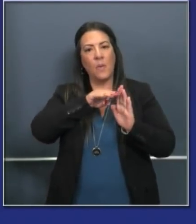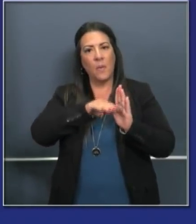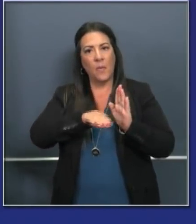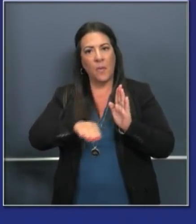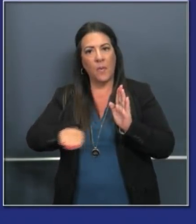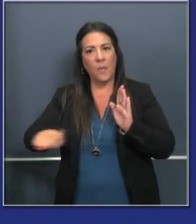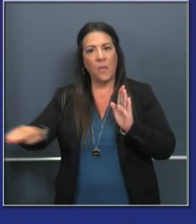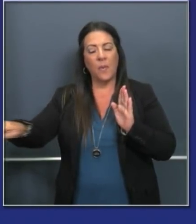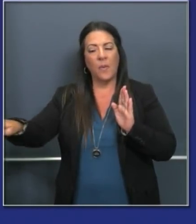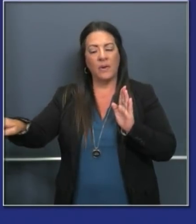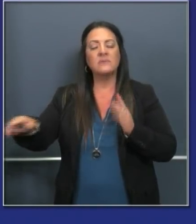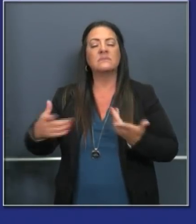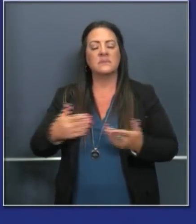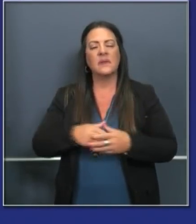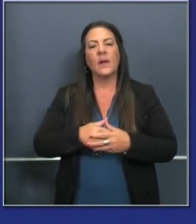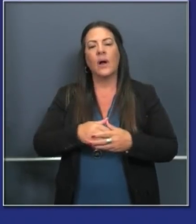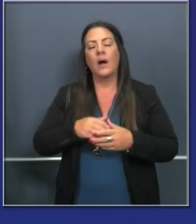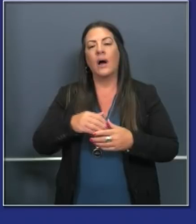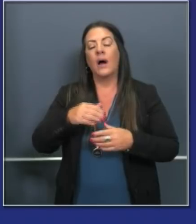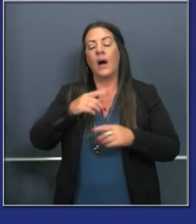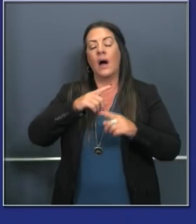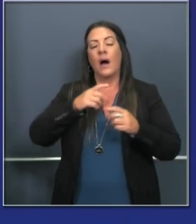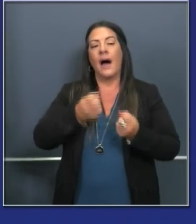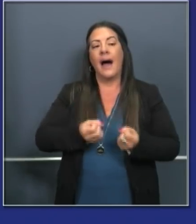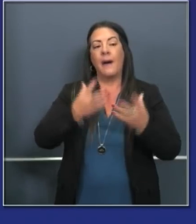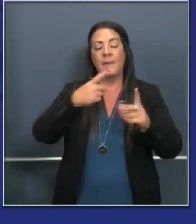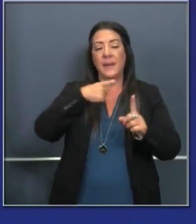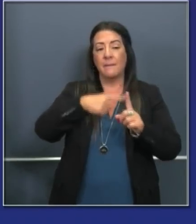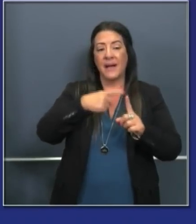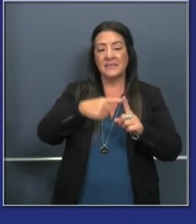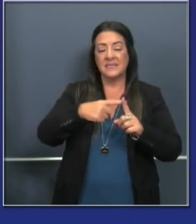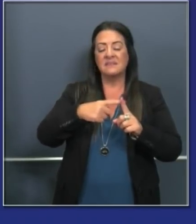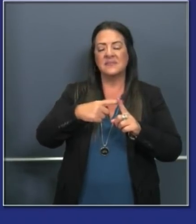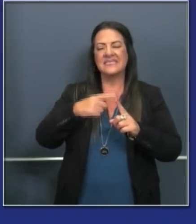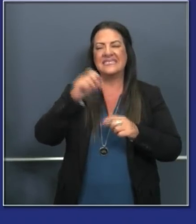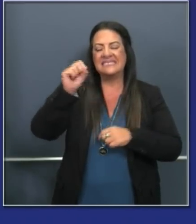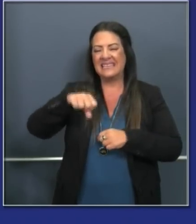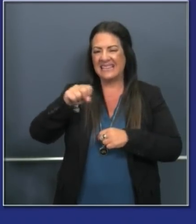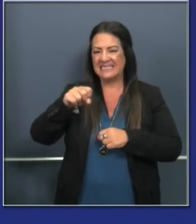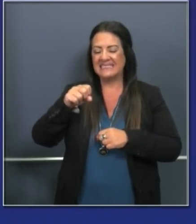DECREASE. IN THE POSITIVITY RATE BUT I MINDED YESTERDAY ALL MY DO AGAIN TODAY POINT OF